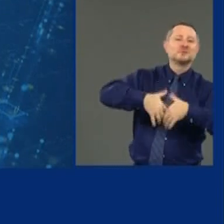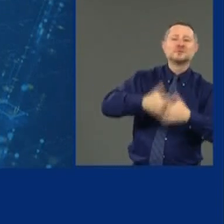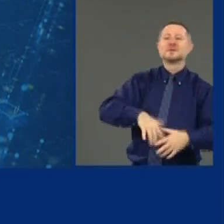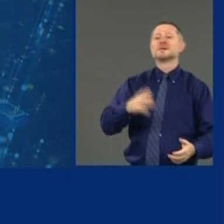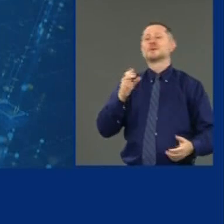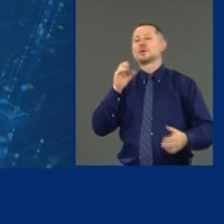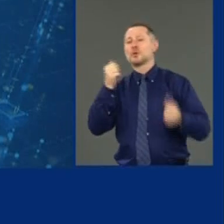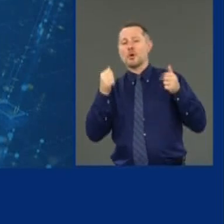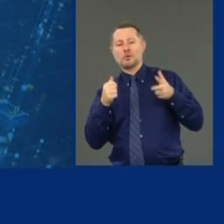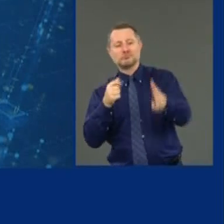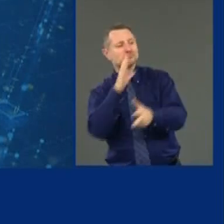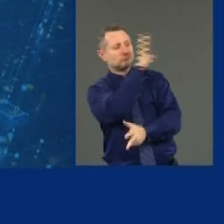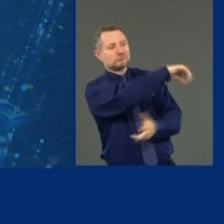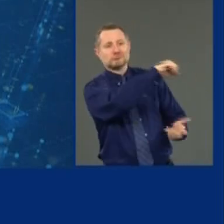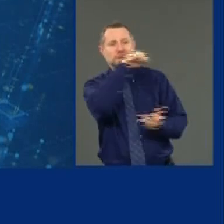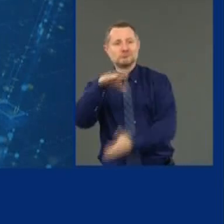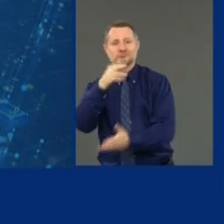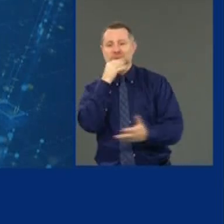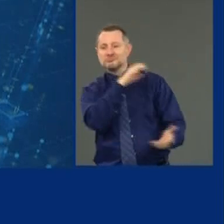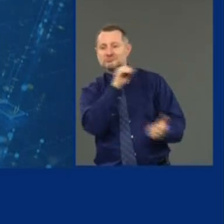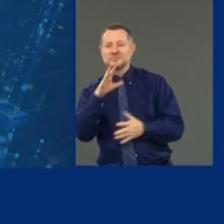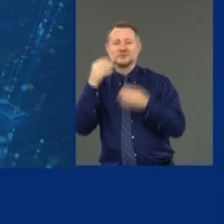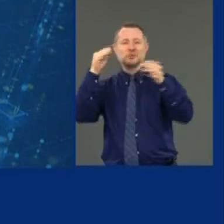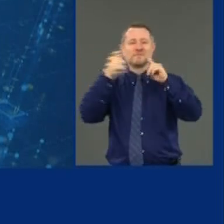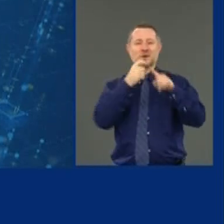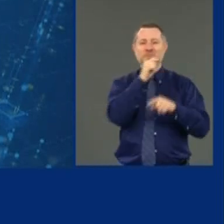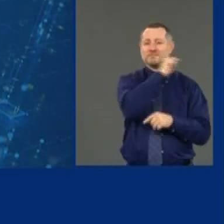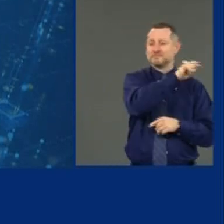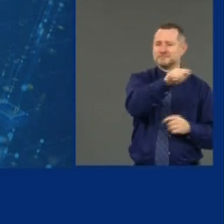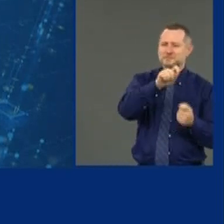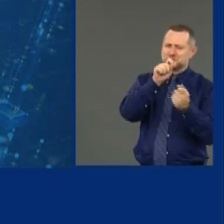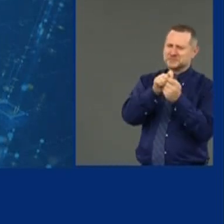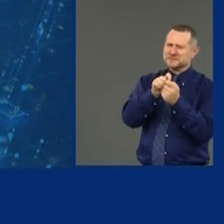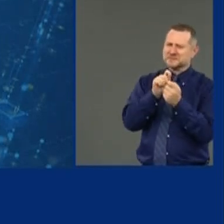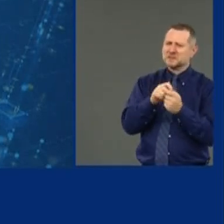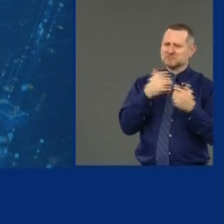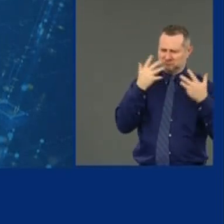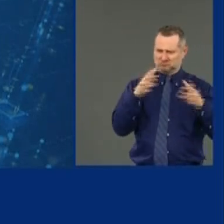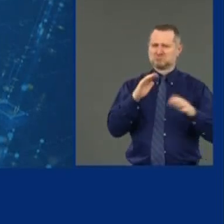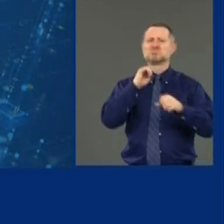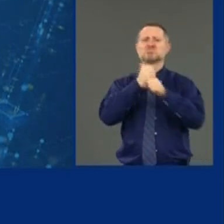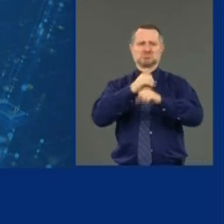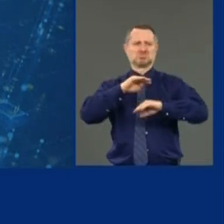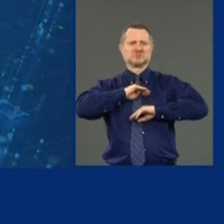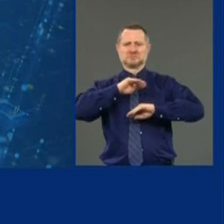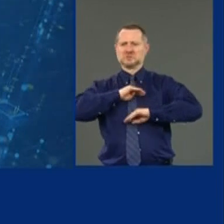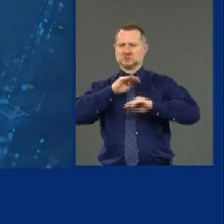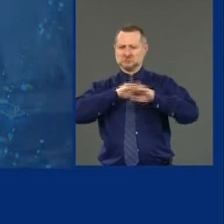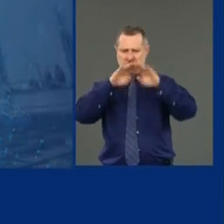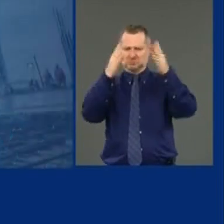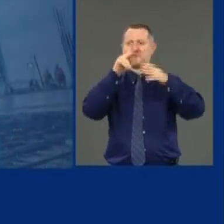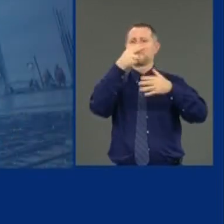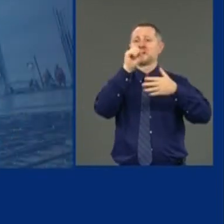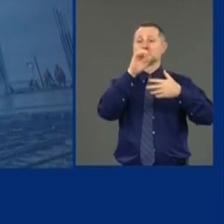1 REOPENING CONSTRUCTION MANUFACTURING CURBSIDE RETAIL BY SPECIFIC GUIDELINES.